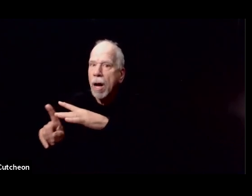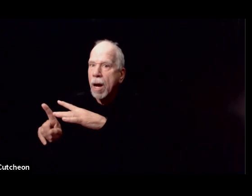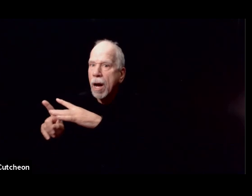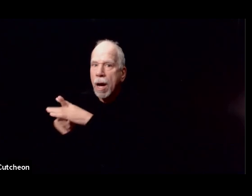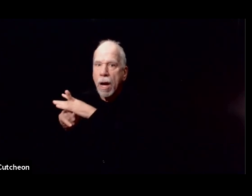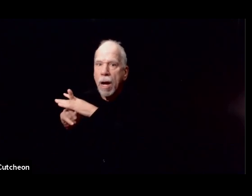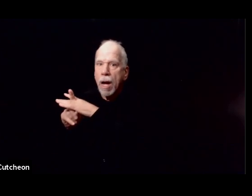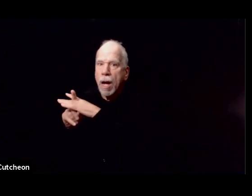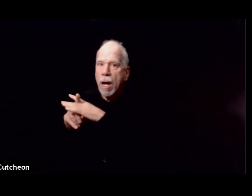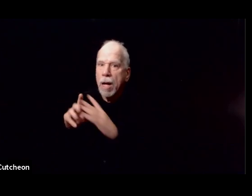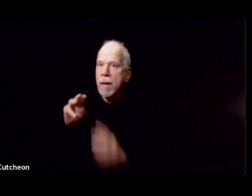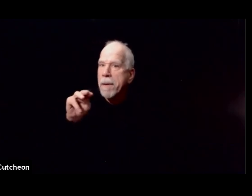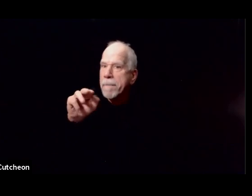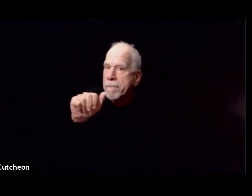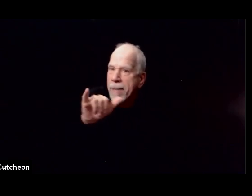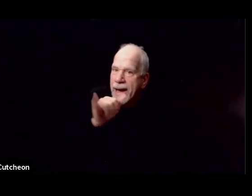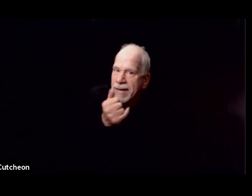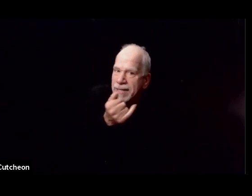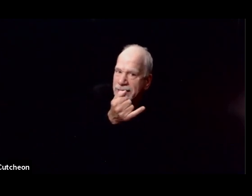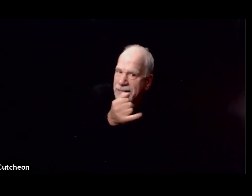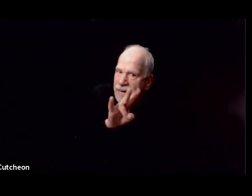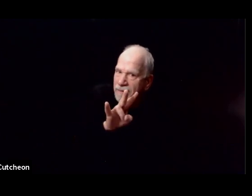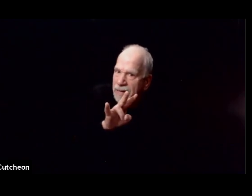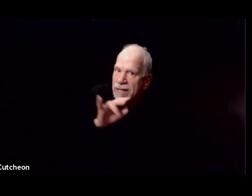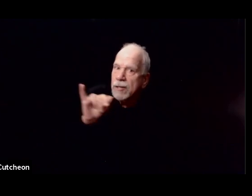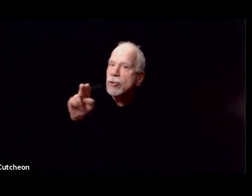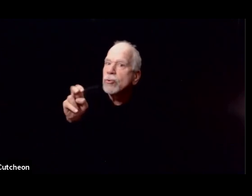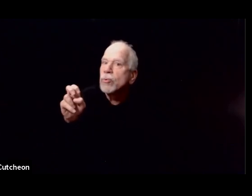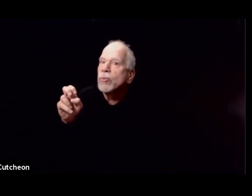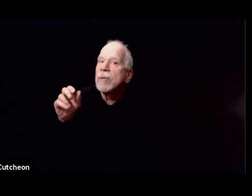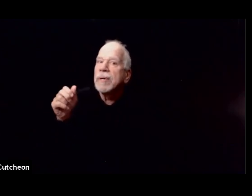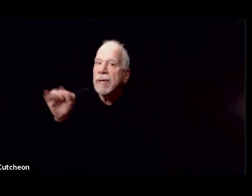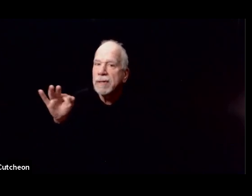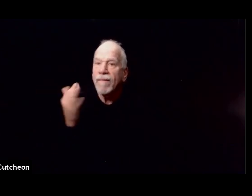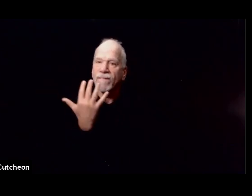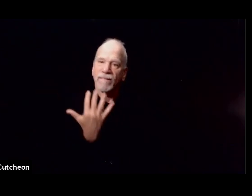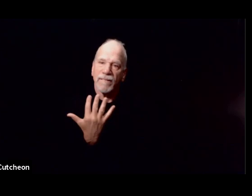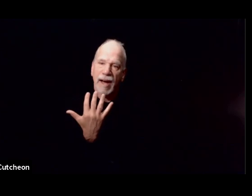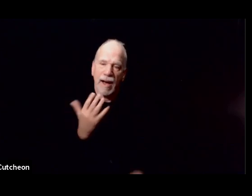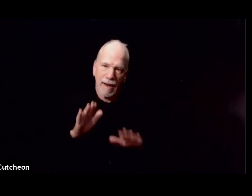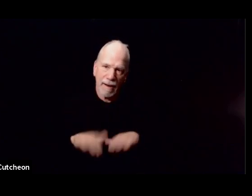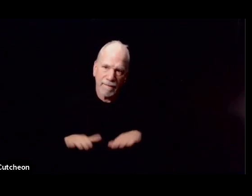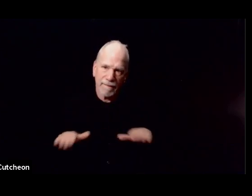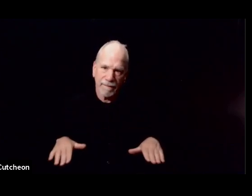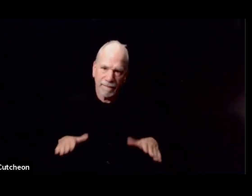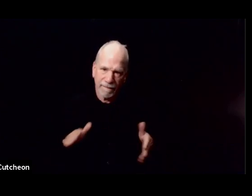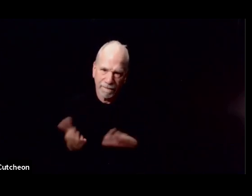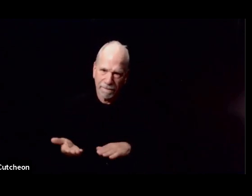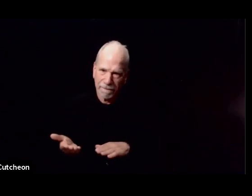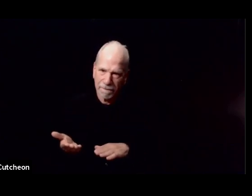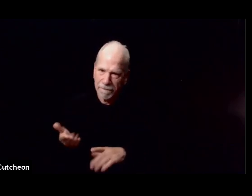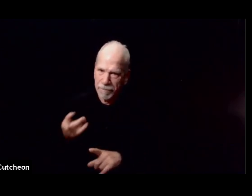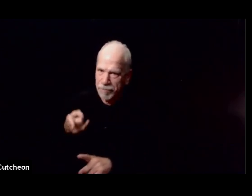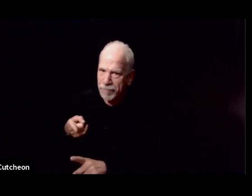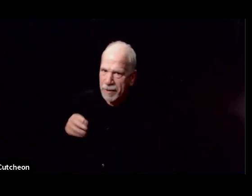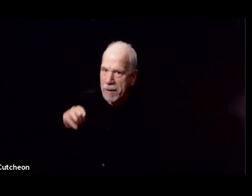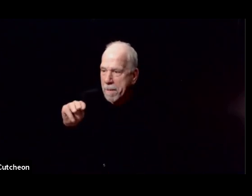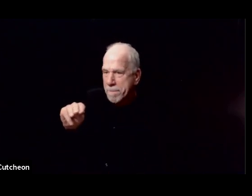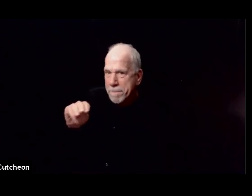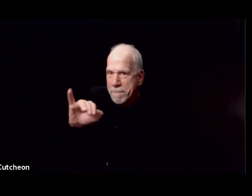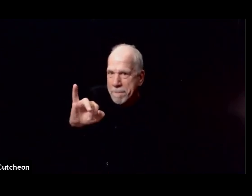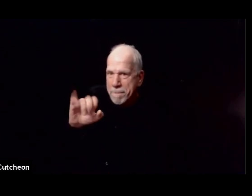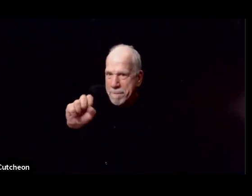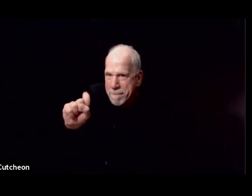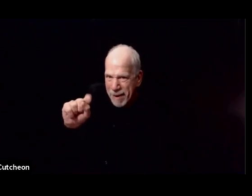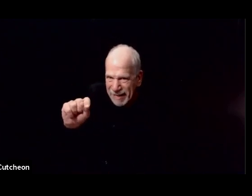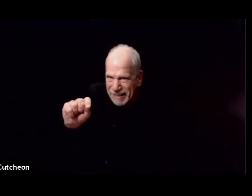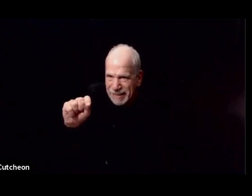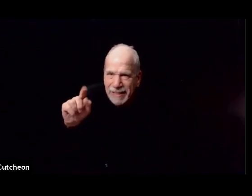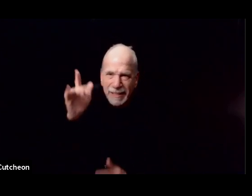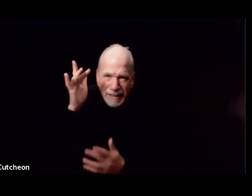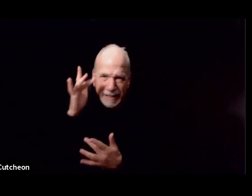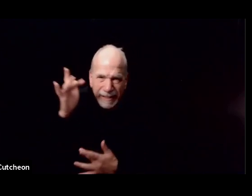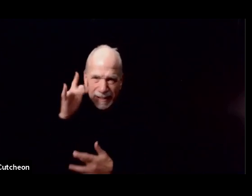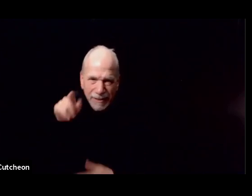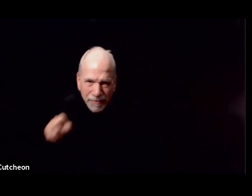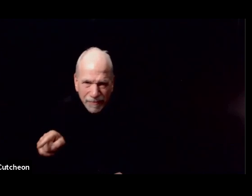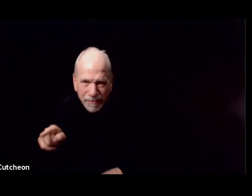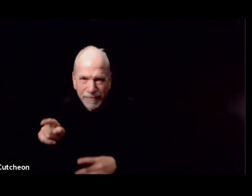As you may recall this is a syndrome that appears to be associated with COVID-19